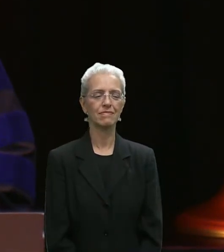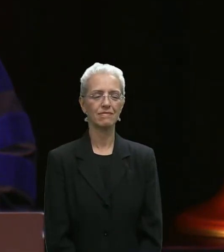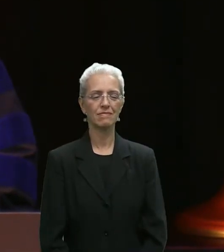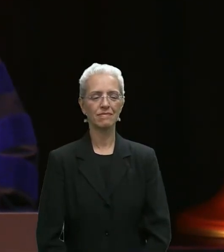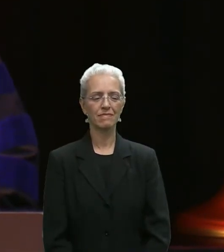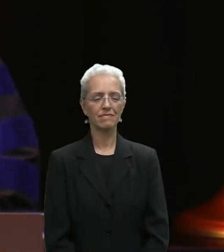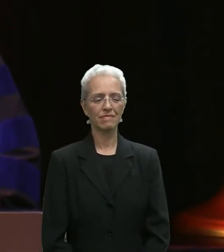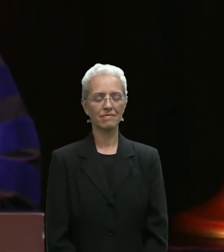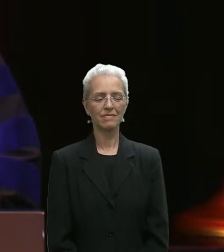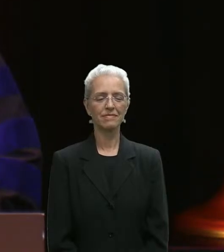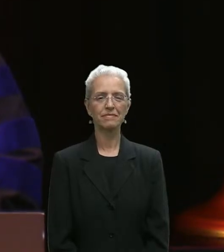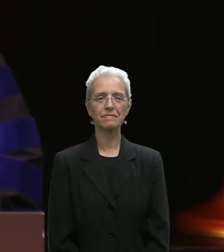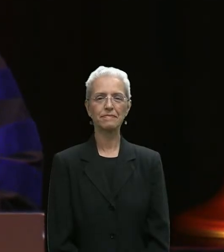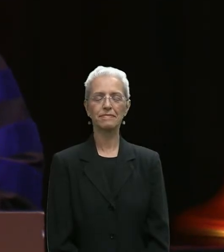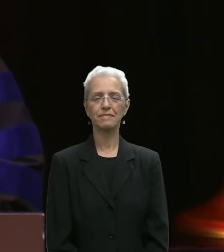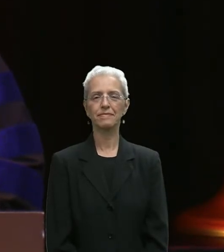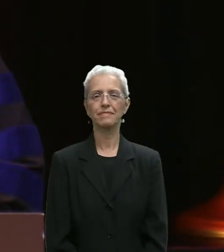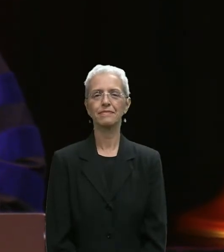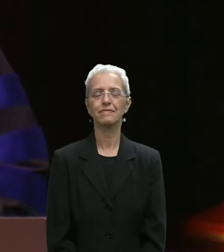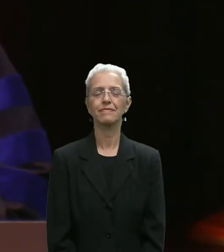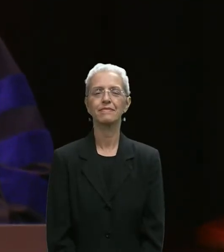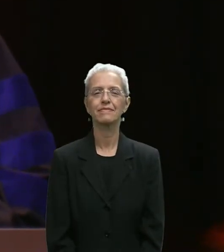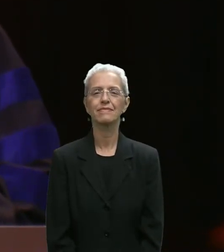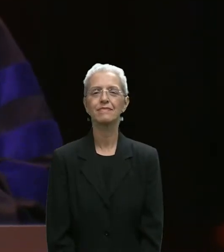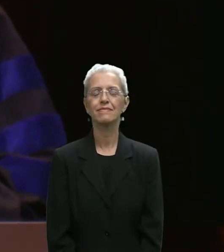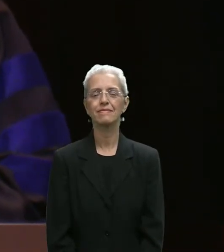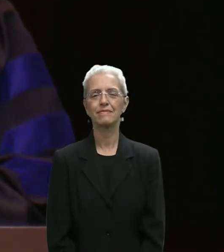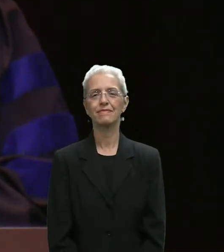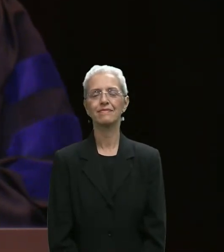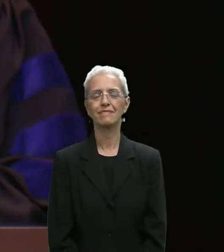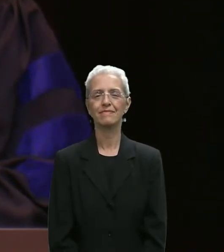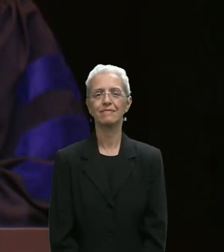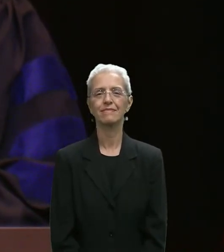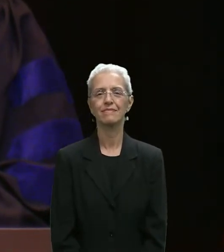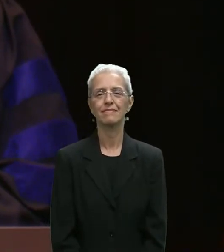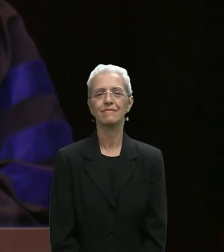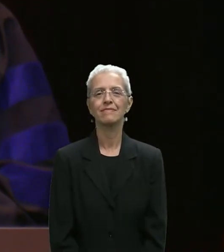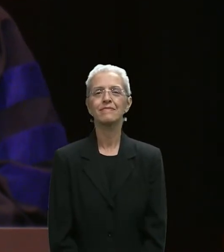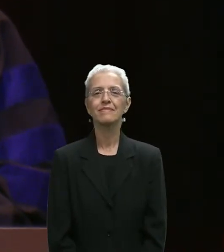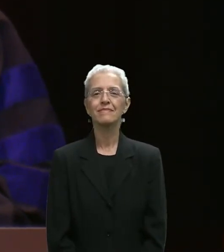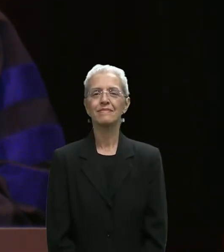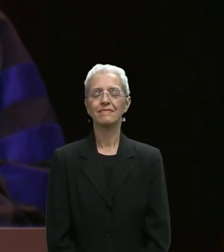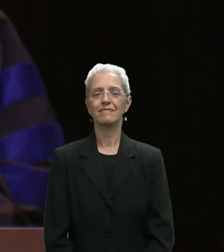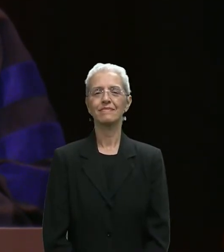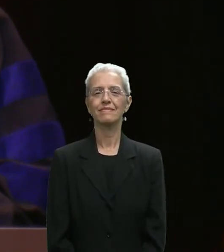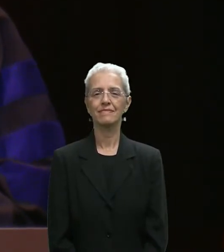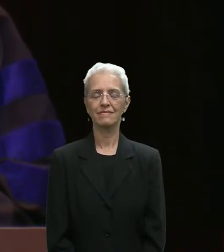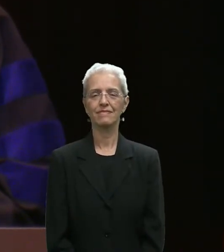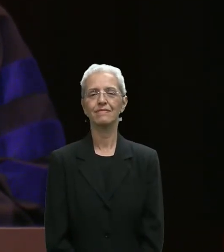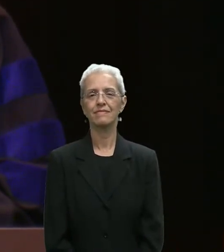[>>] Detail, halt! Ready, face.